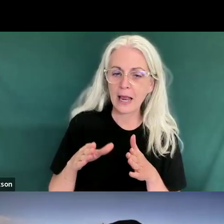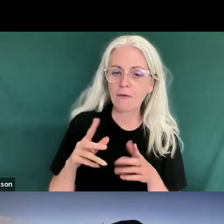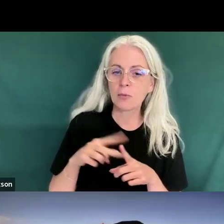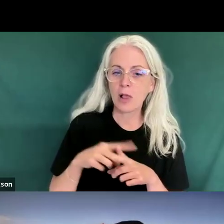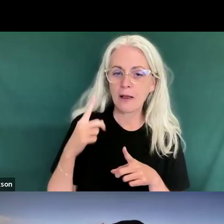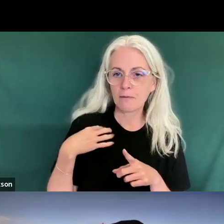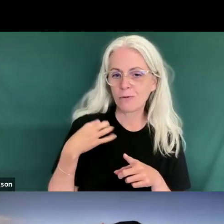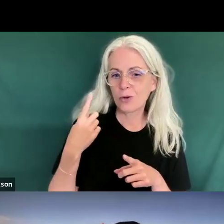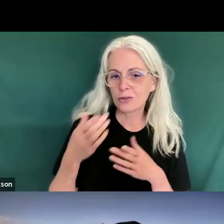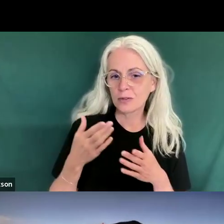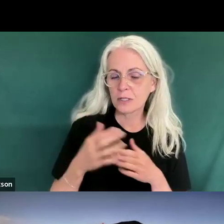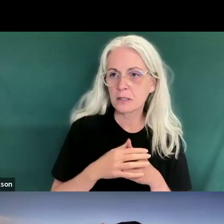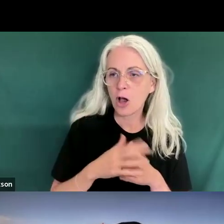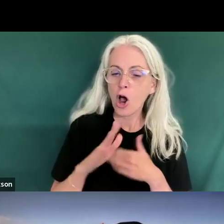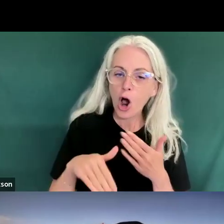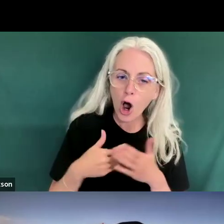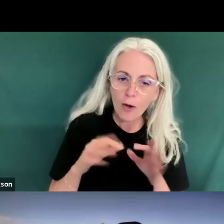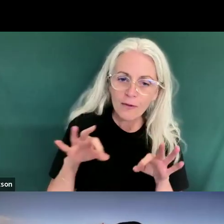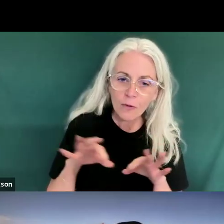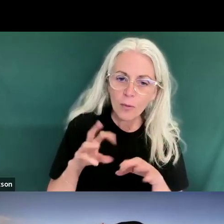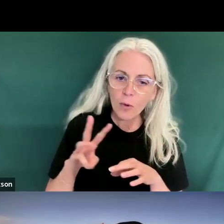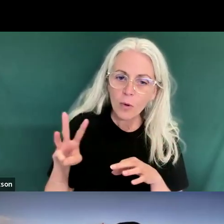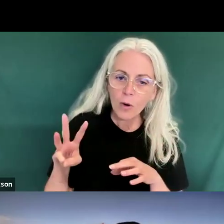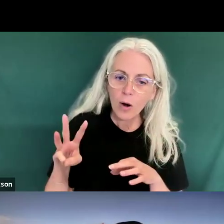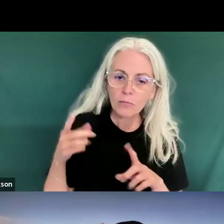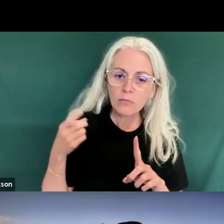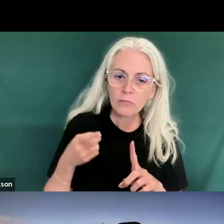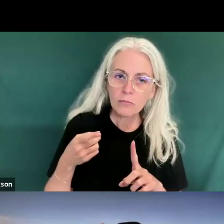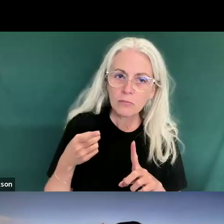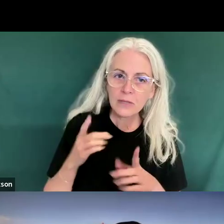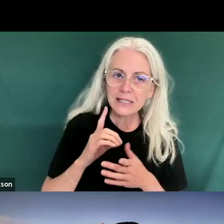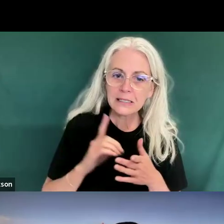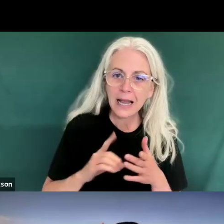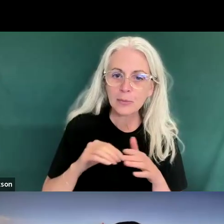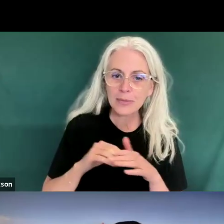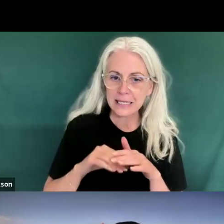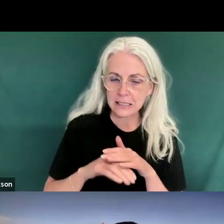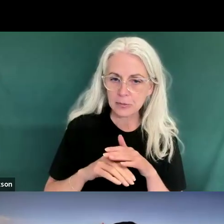for services. All of the forms on our website are intended and designed to be accessible. If there's